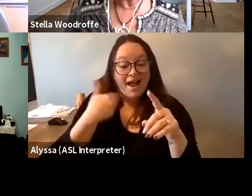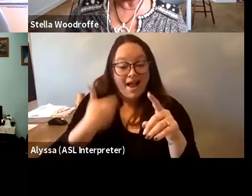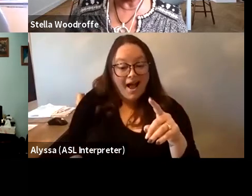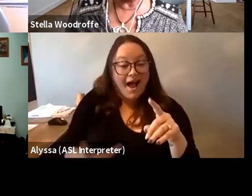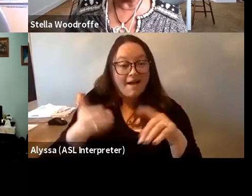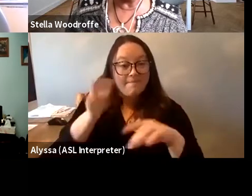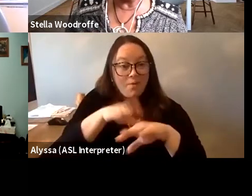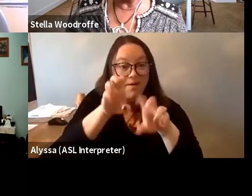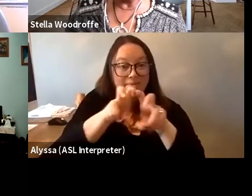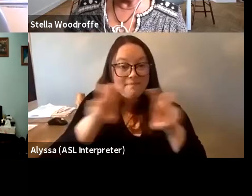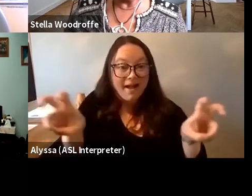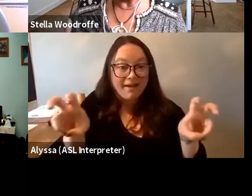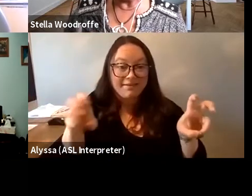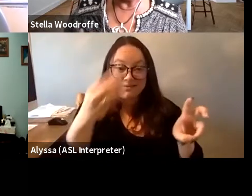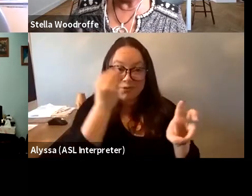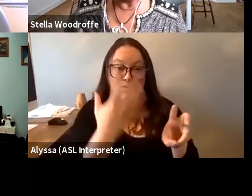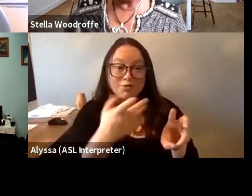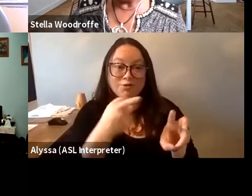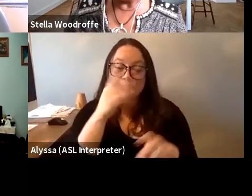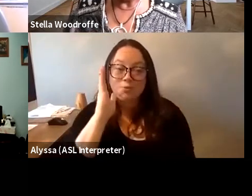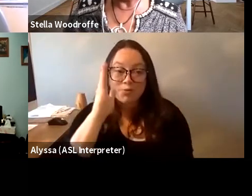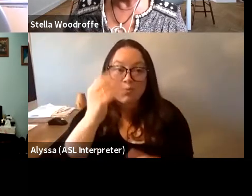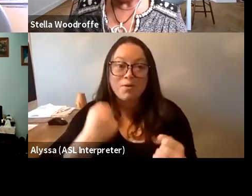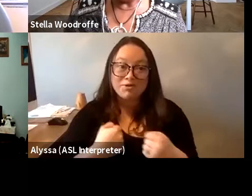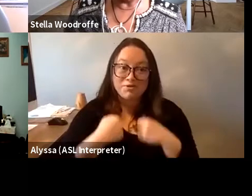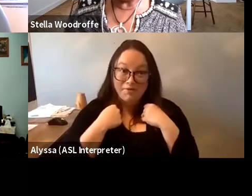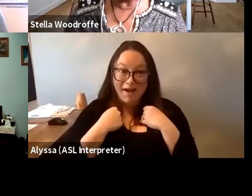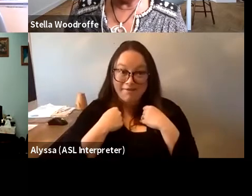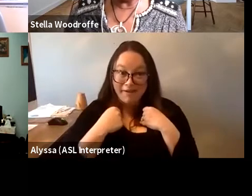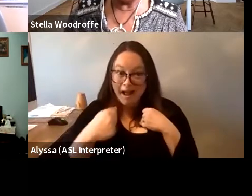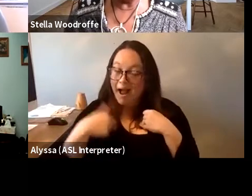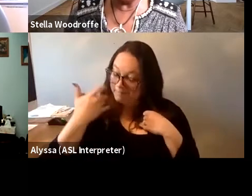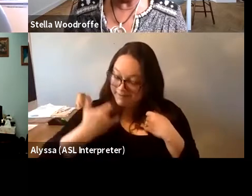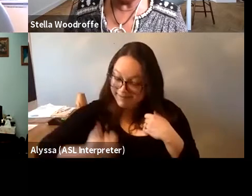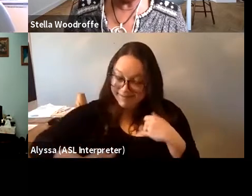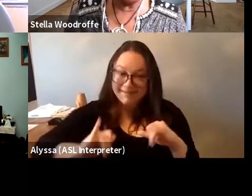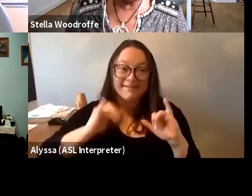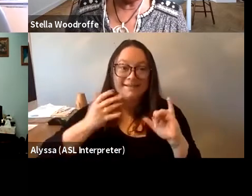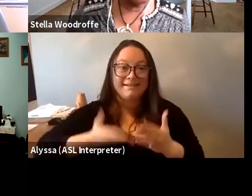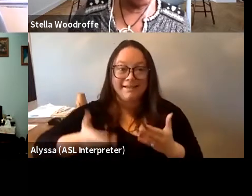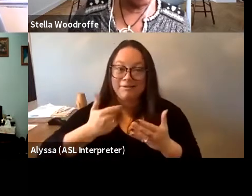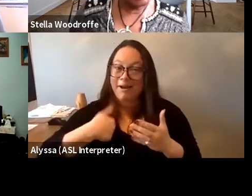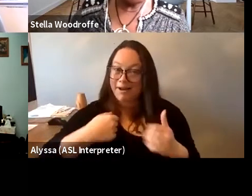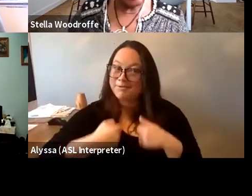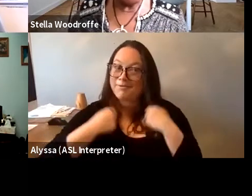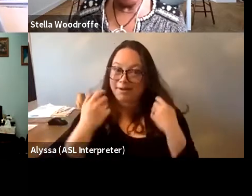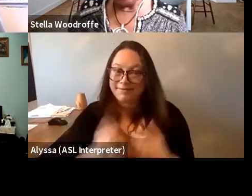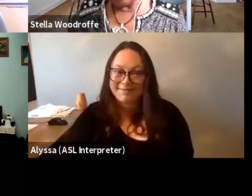survive. Because I'm still here. I survived. Yes, amen. To that